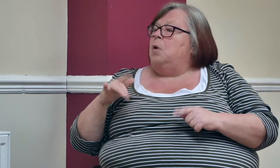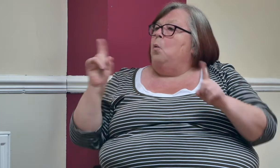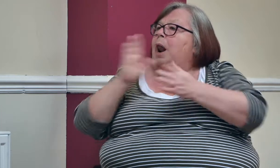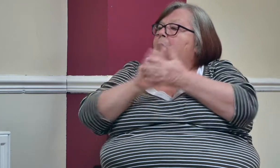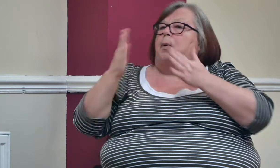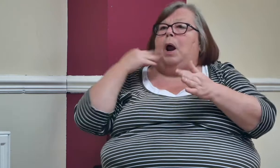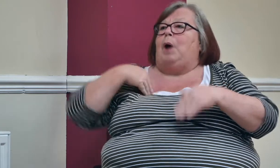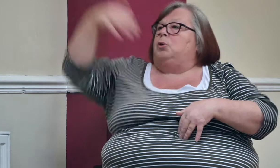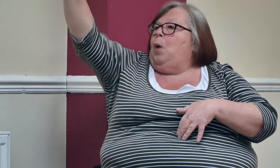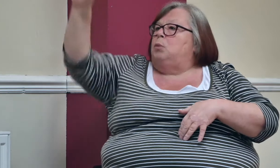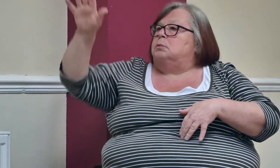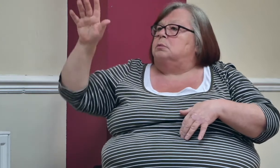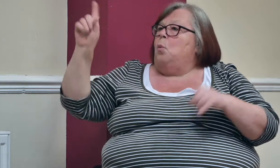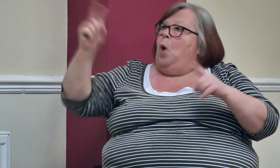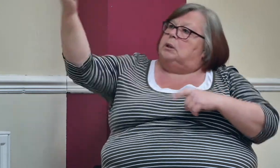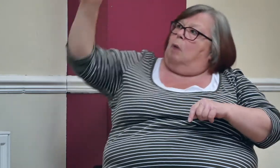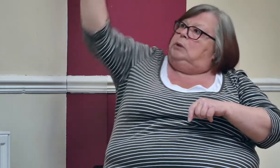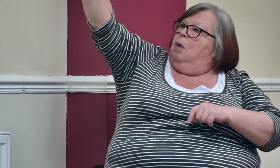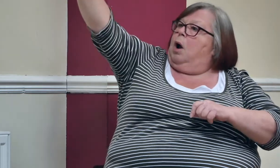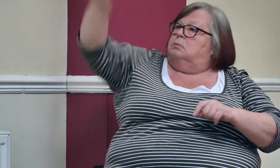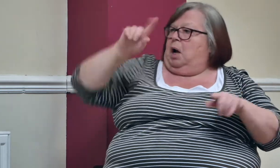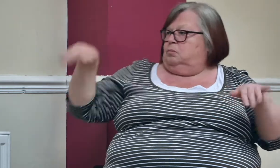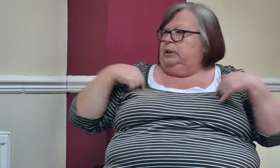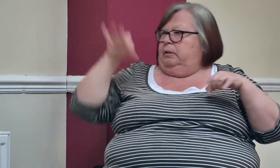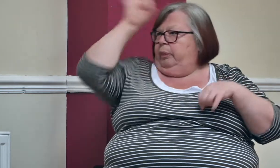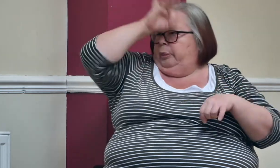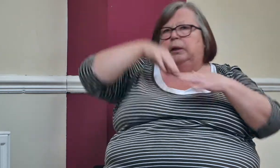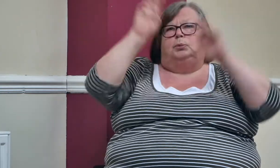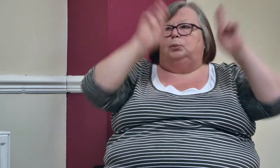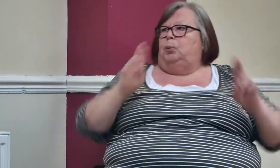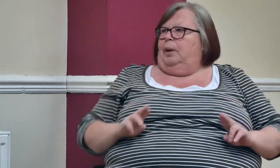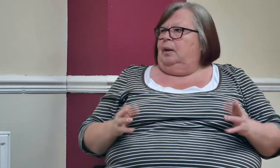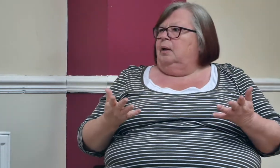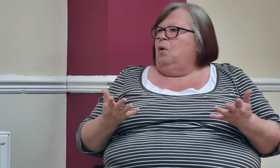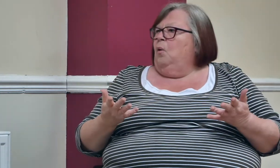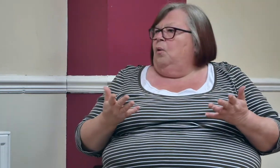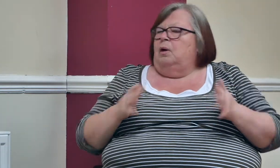What happens when we go out? What's out there? We were clueless at school.